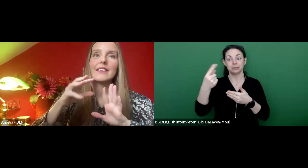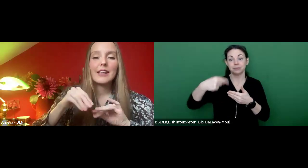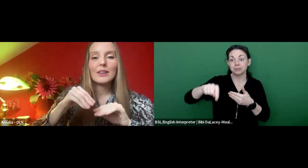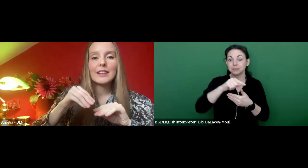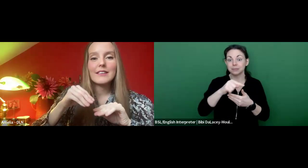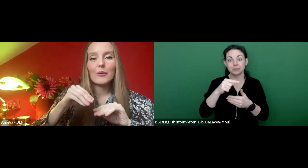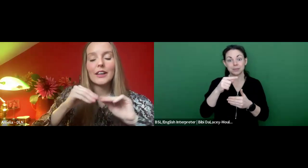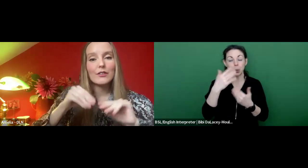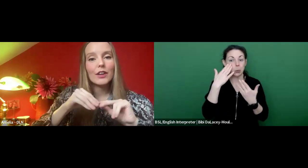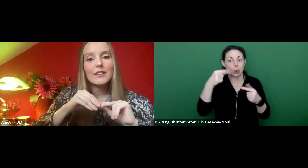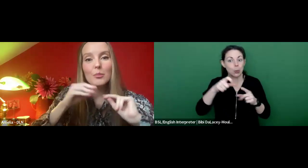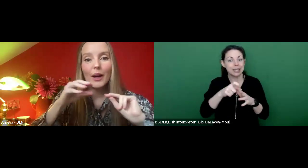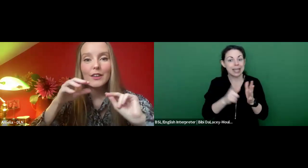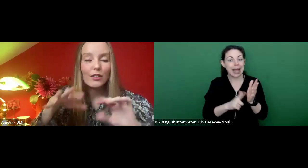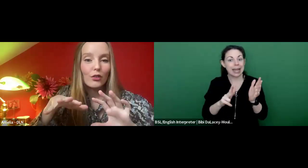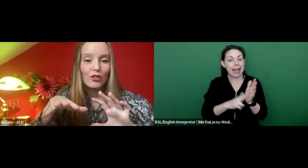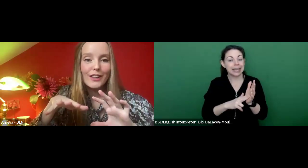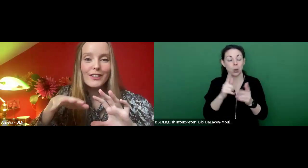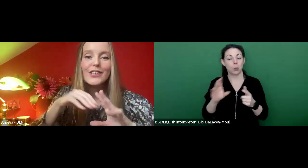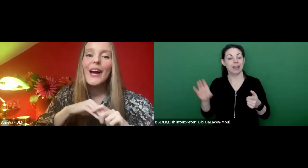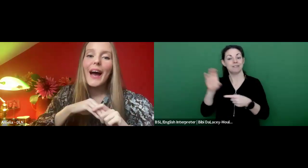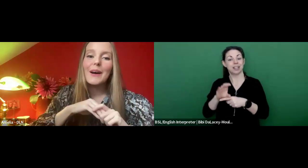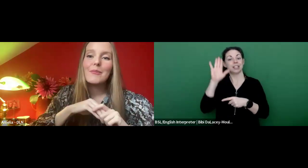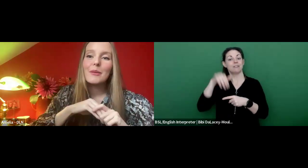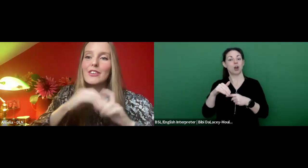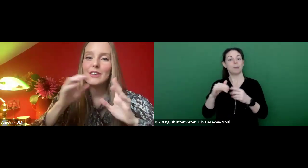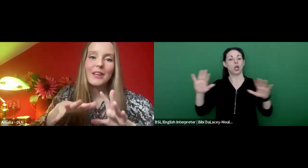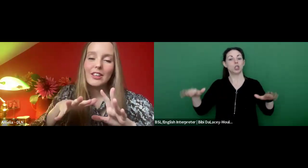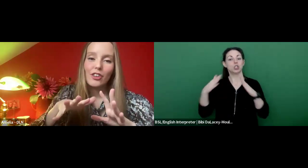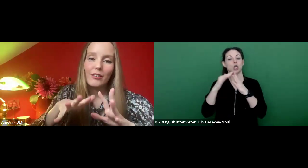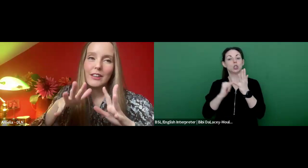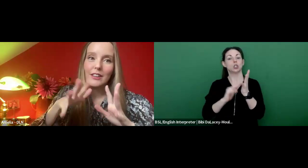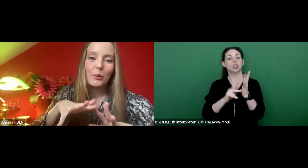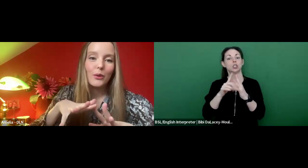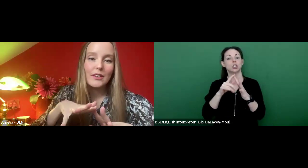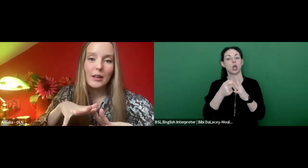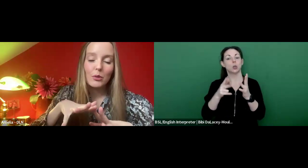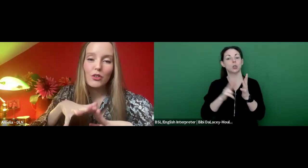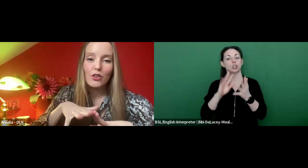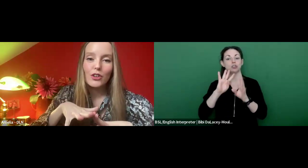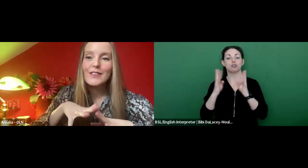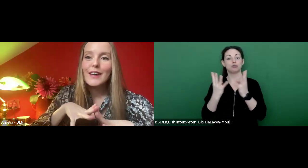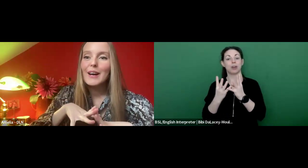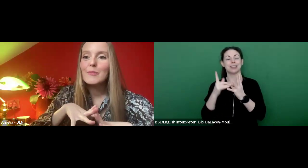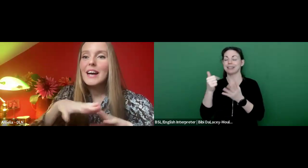the Disabled Leaders Network is funded by the Snowdon Trust which is an amazing charity that supports disabled students.